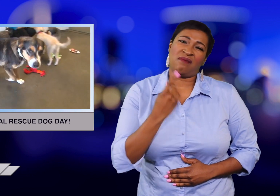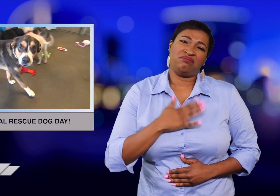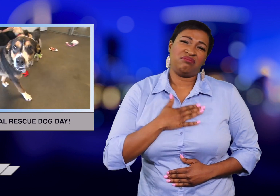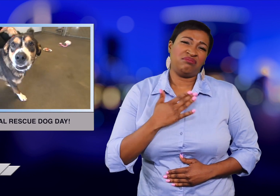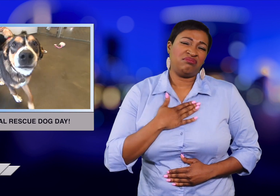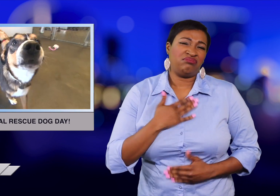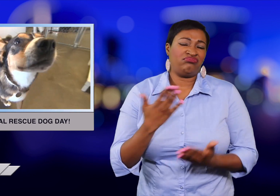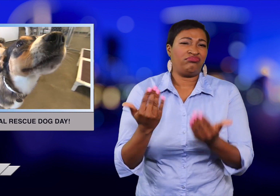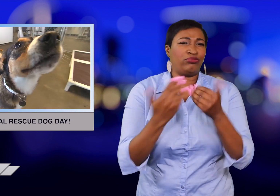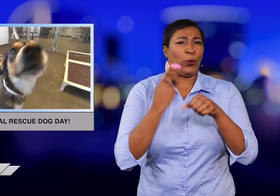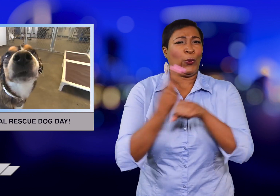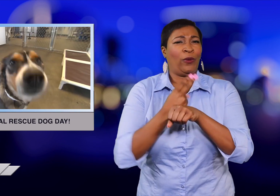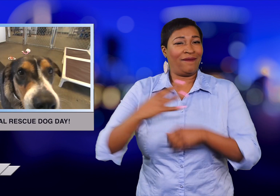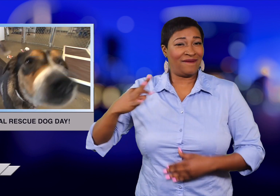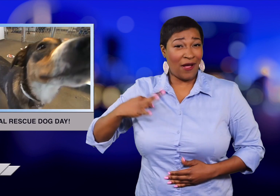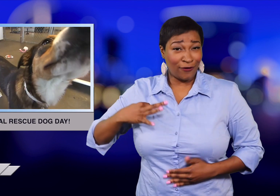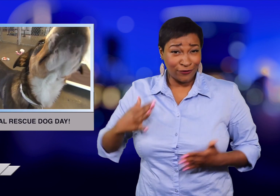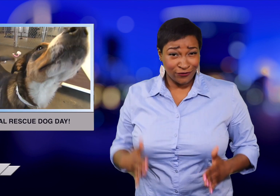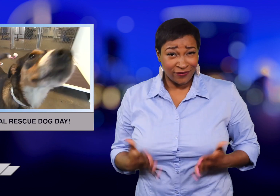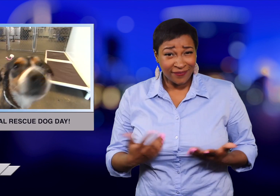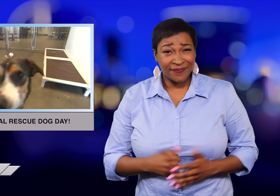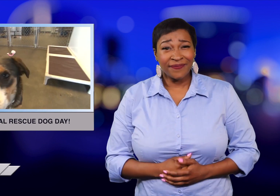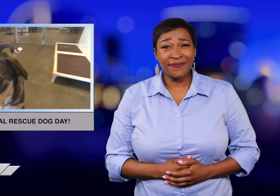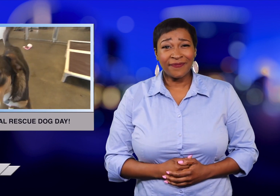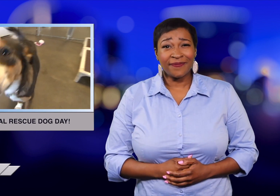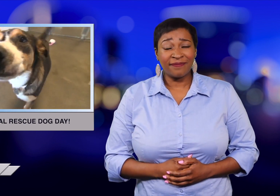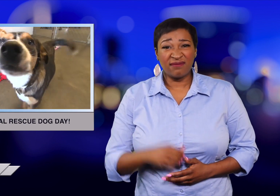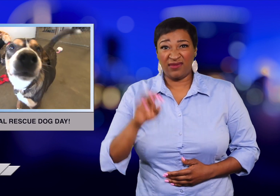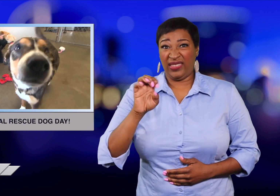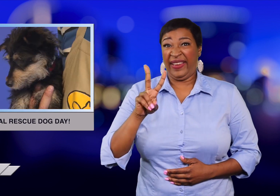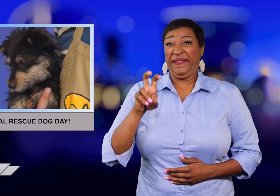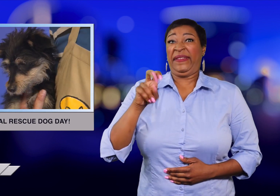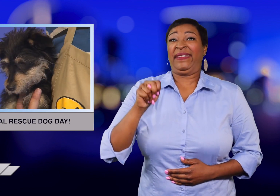They can always use volunteers.